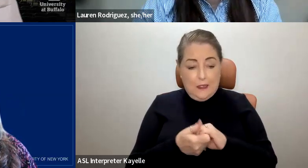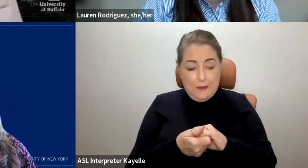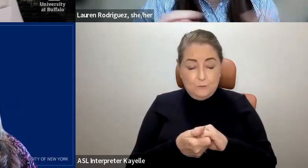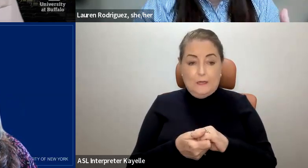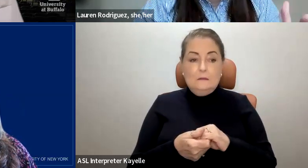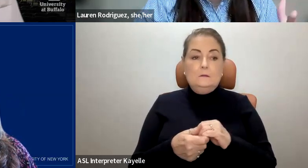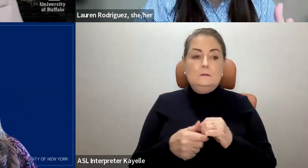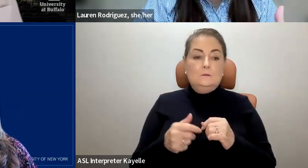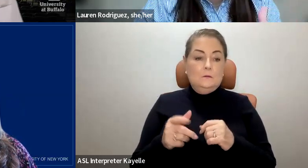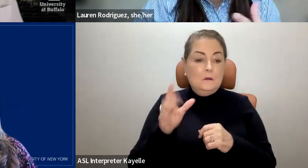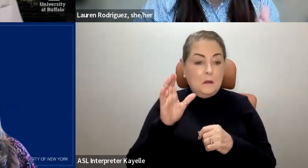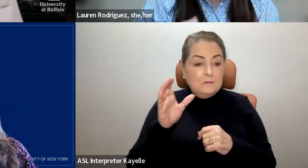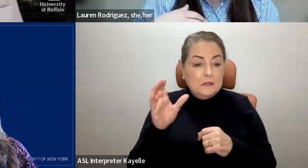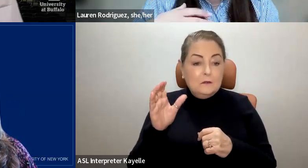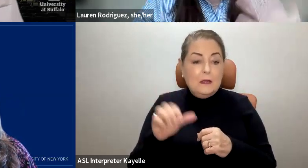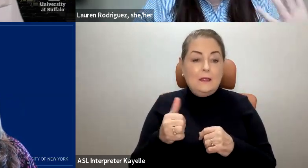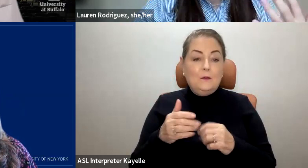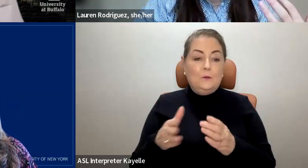would love to hear other ways I'm sure it varies based on